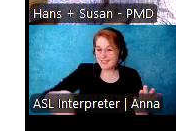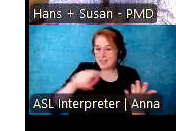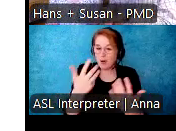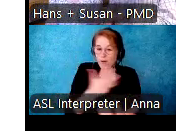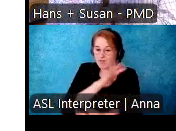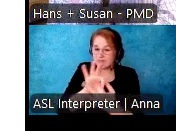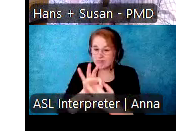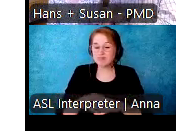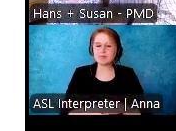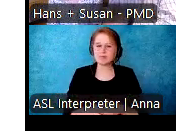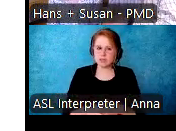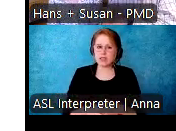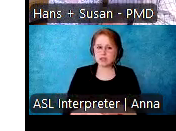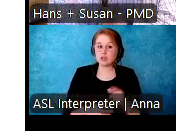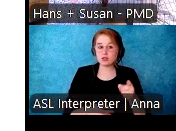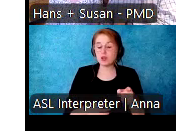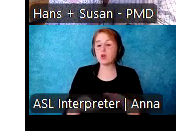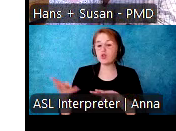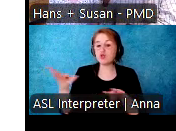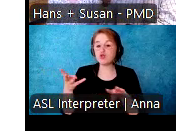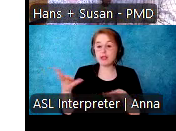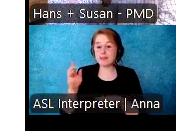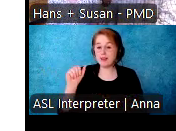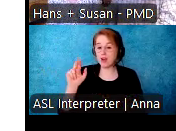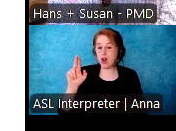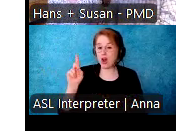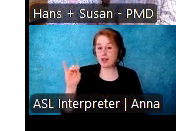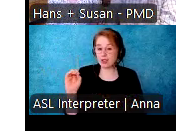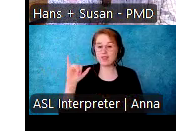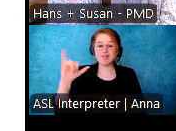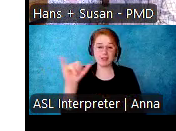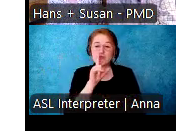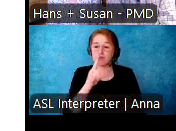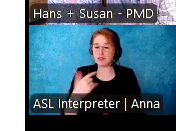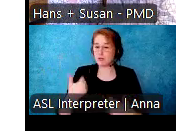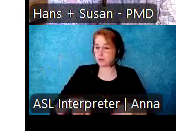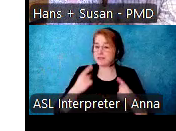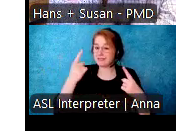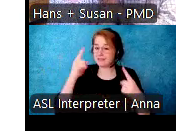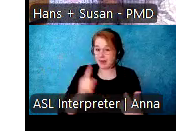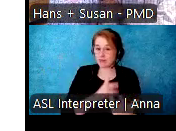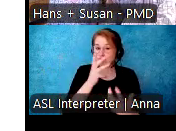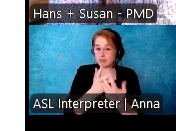And we're using streaming audio as one of our more successful ways to target this audience.